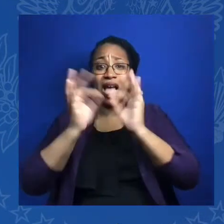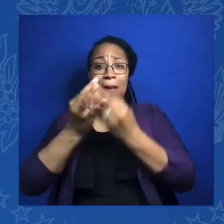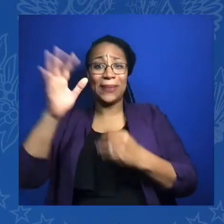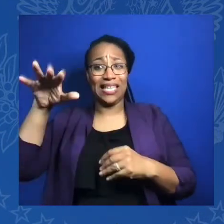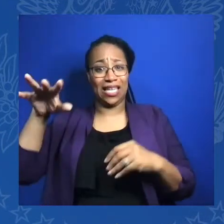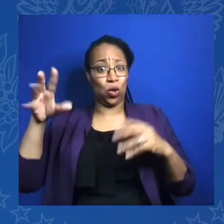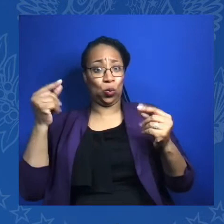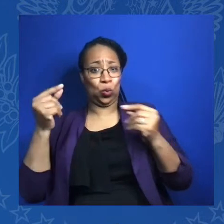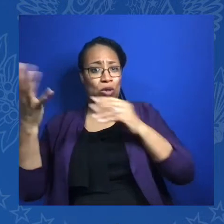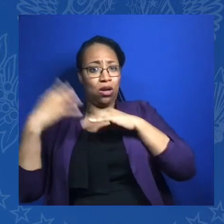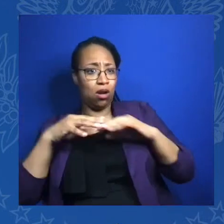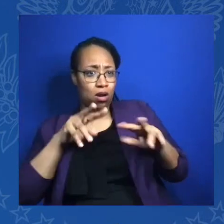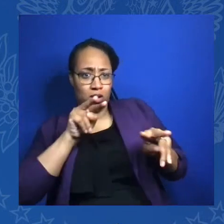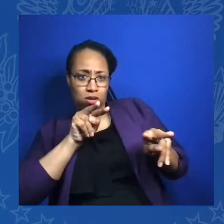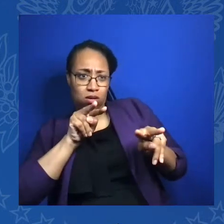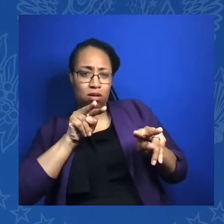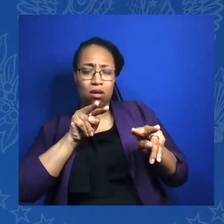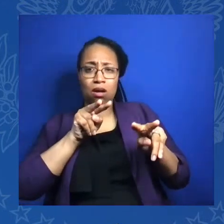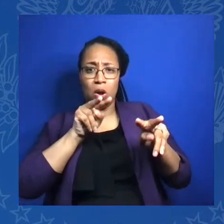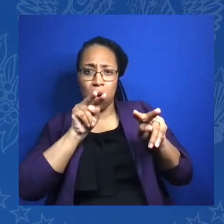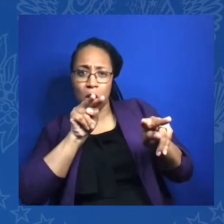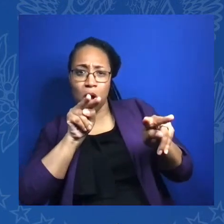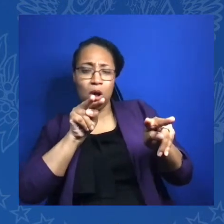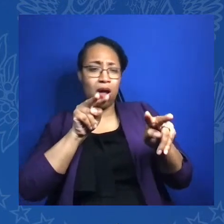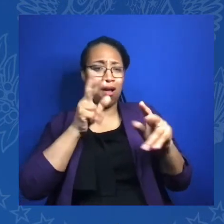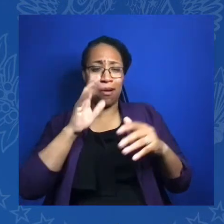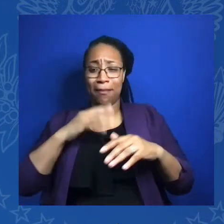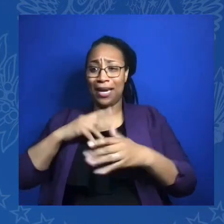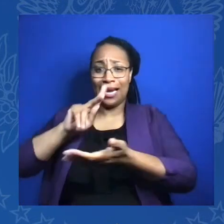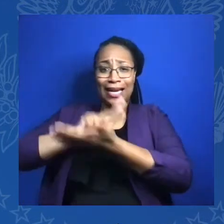birthdays, anniversaries, holidays without them.